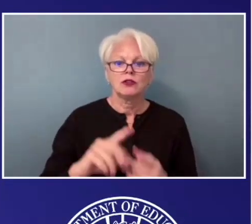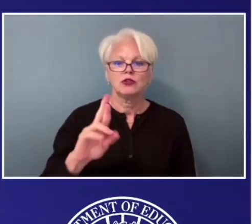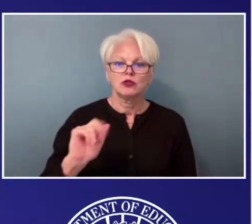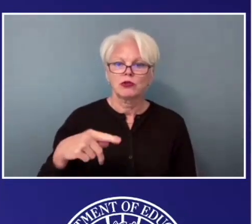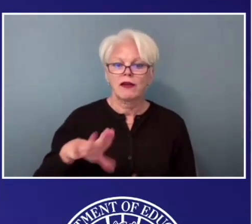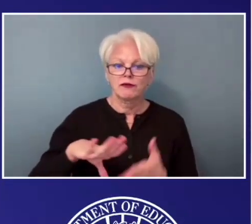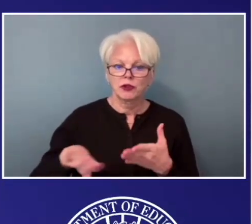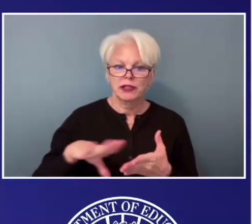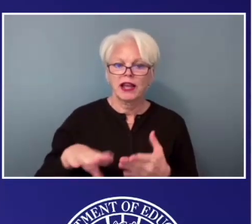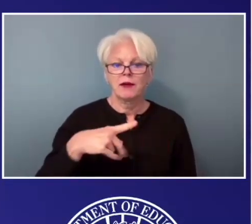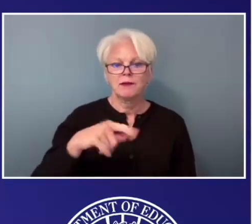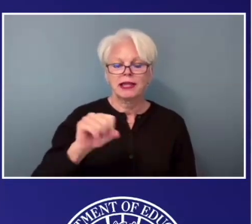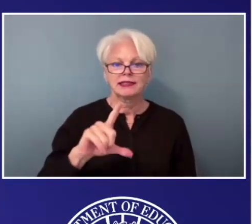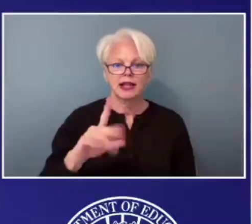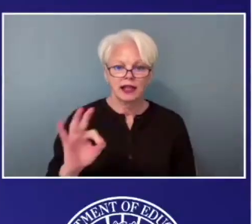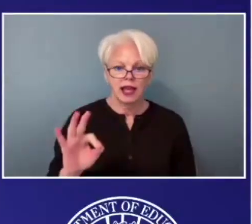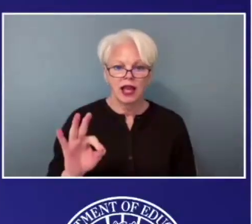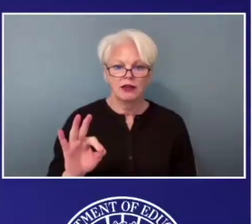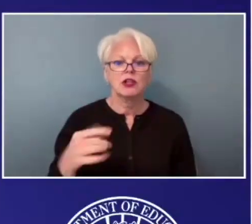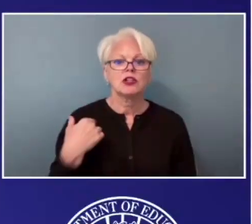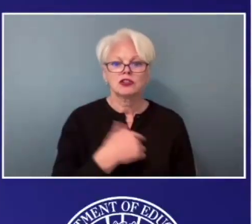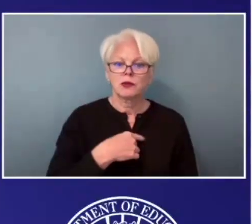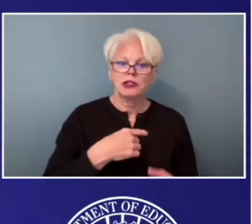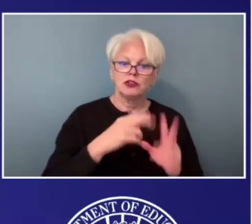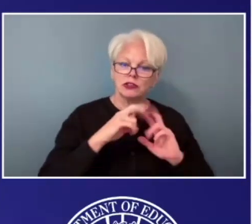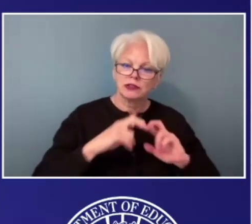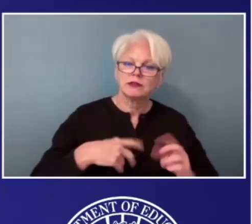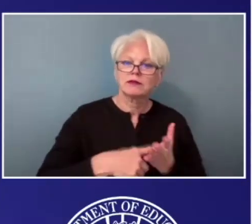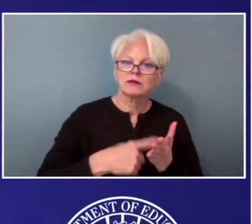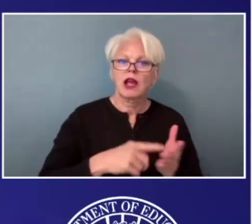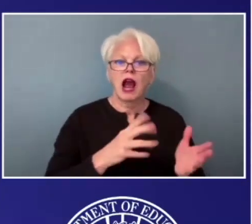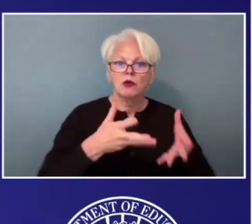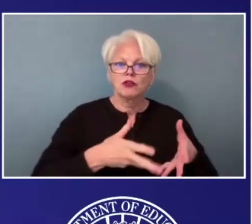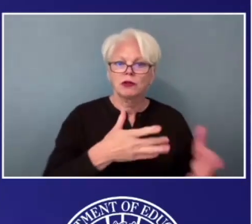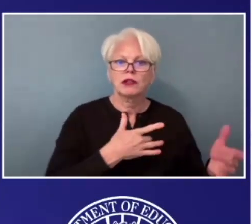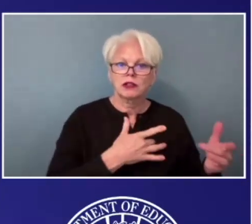remaining concerns and we appreciated the Department's willingness to work with us to address those.